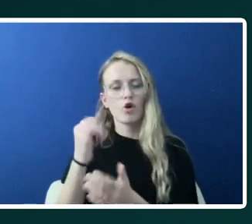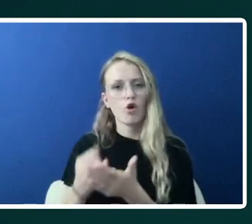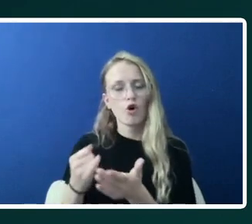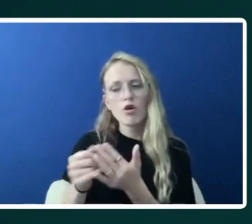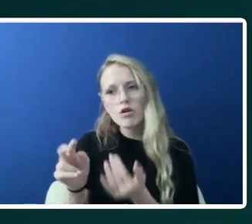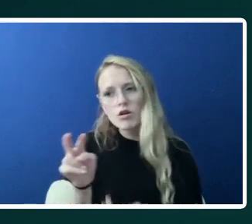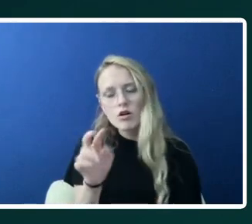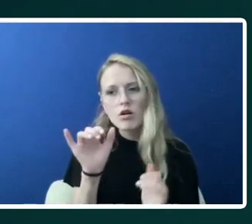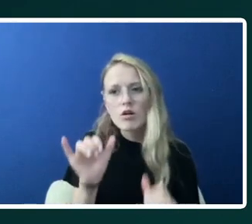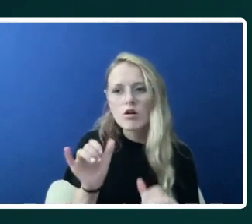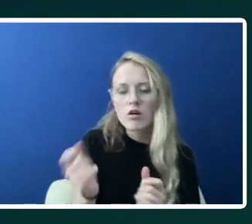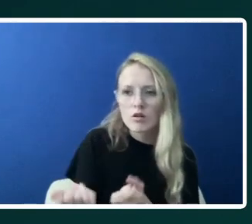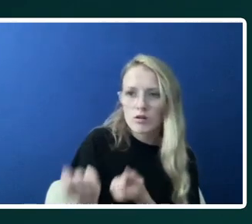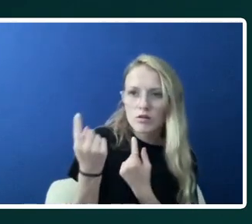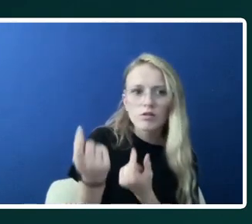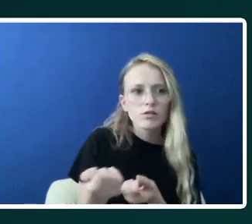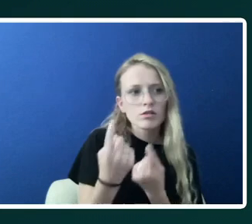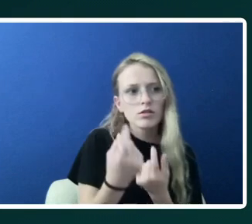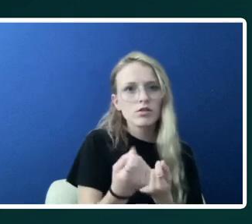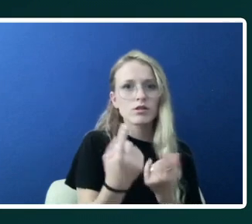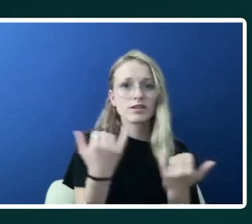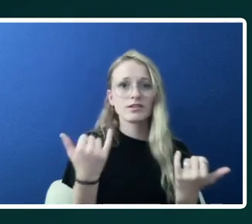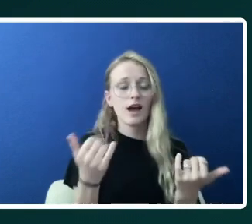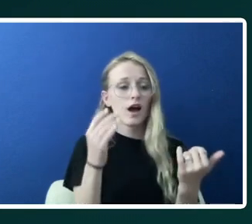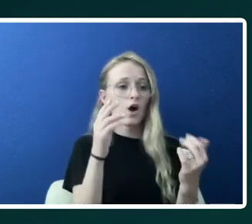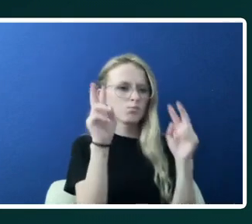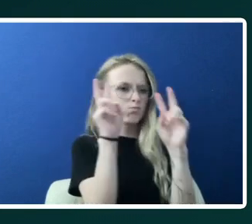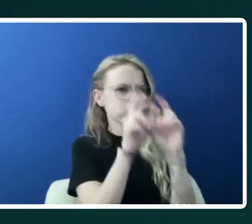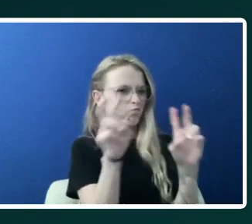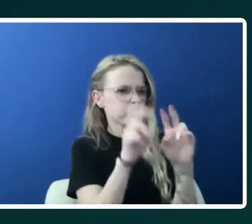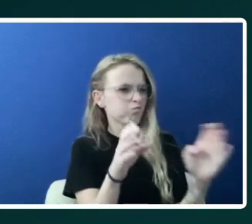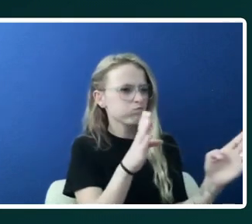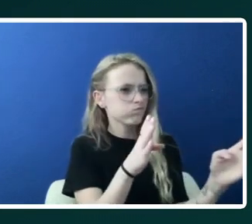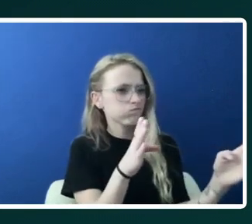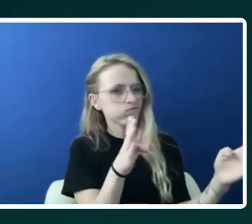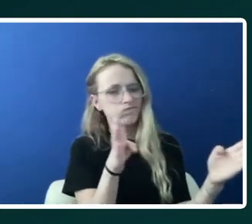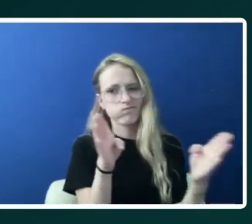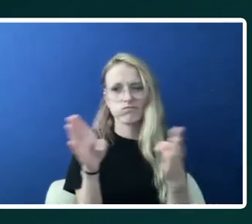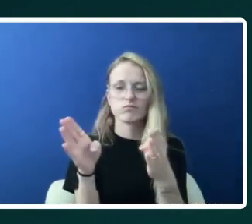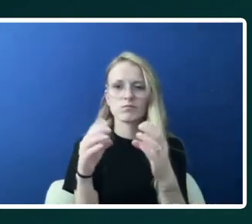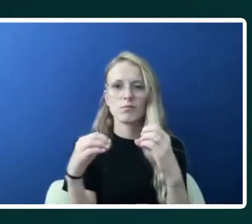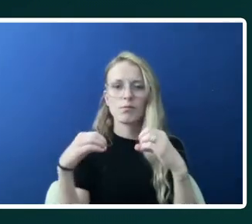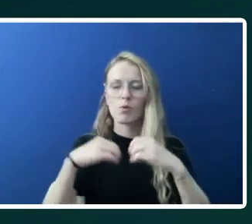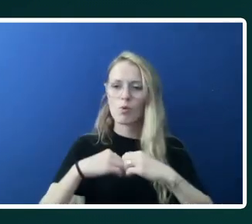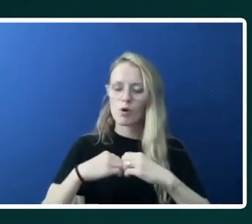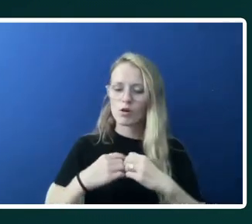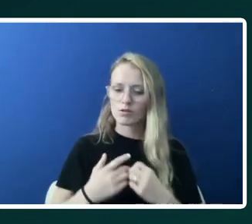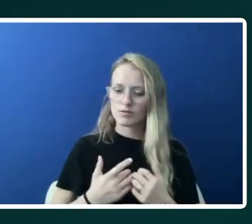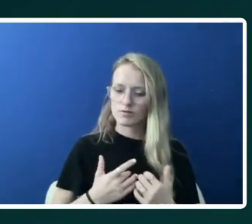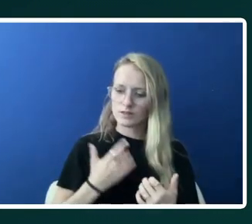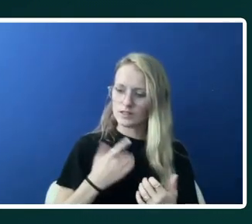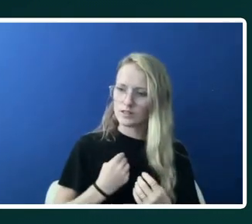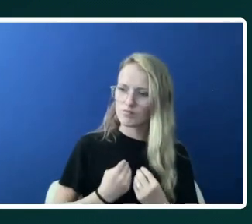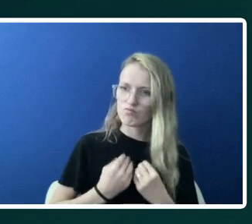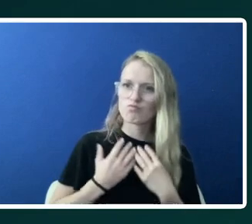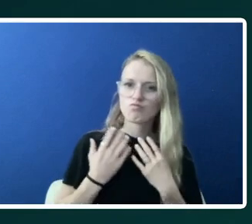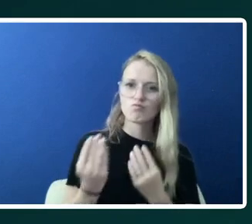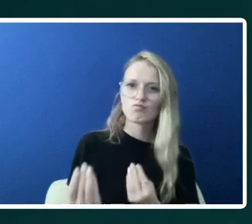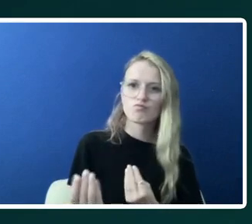move from perhaps an analytical place to something that's more feeling centered and creative.